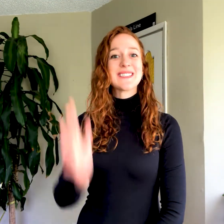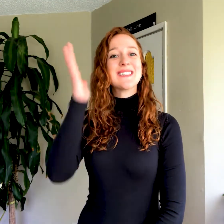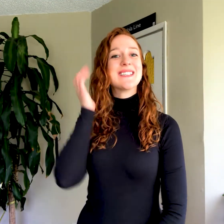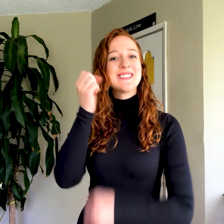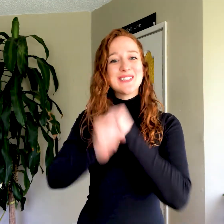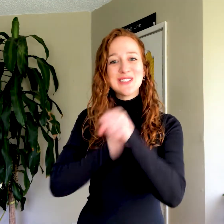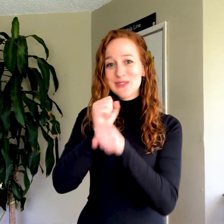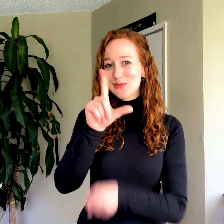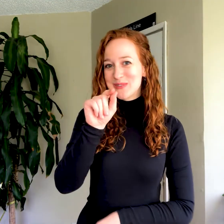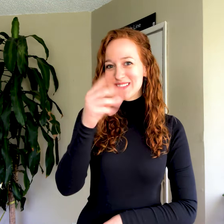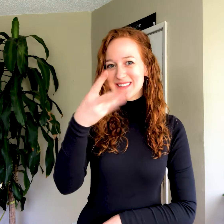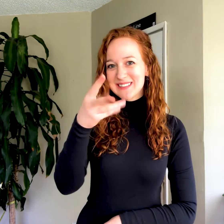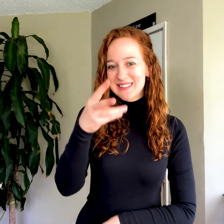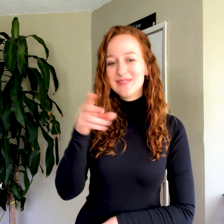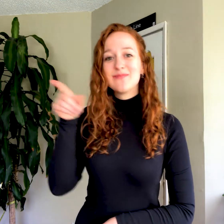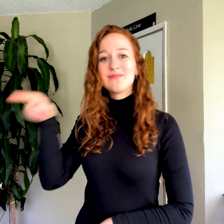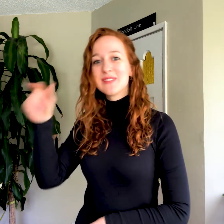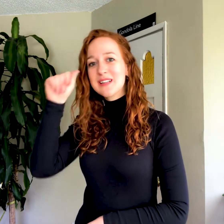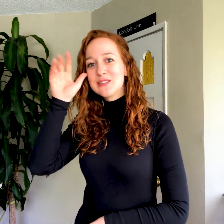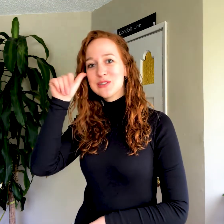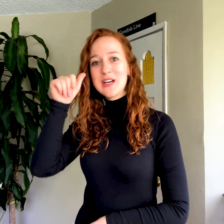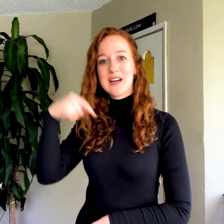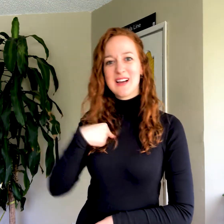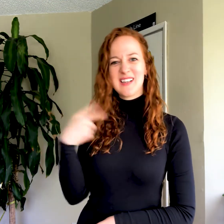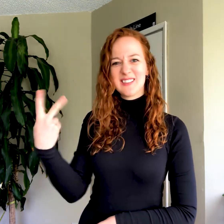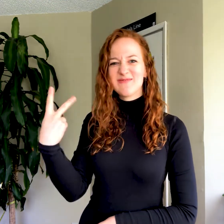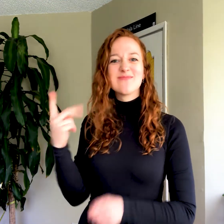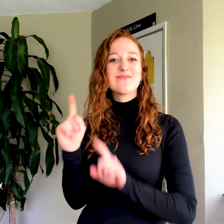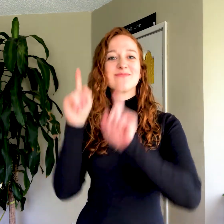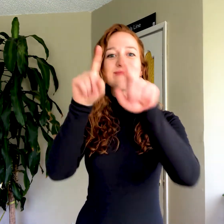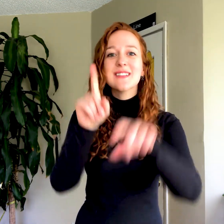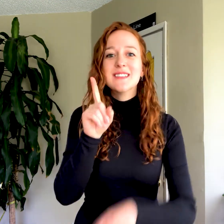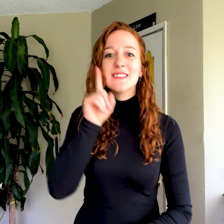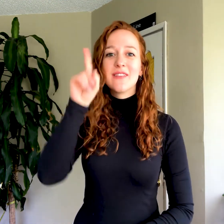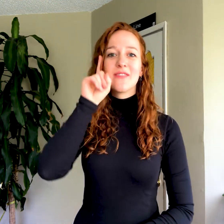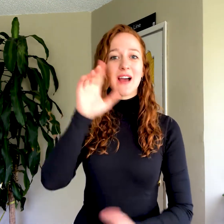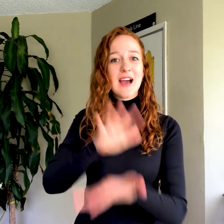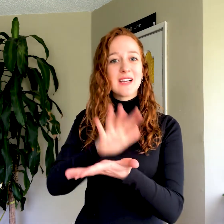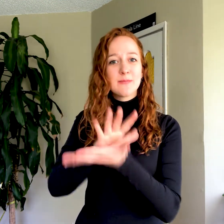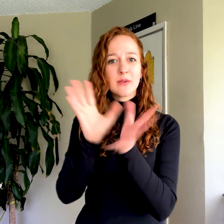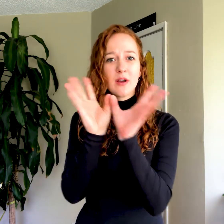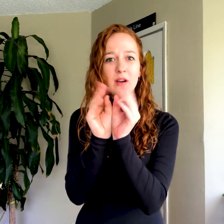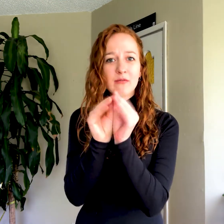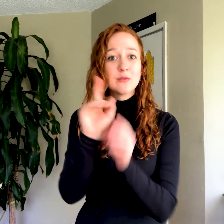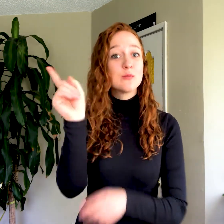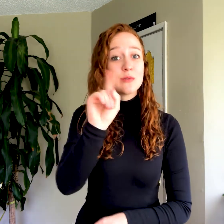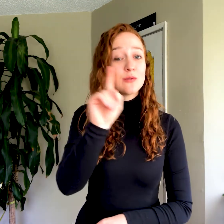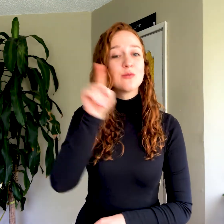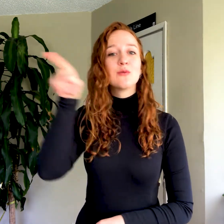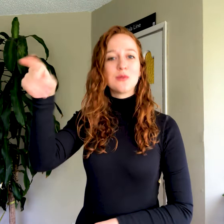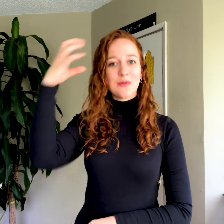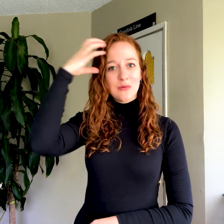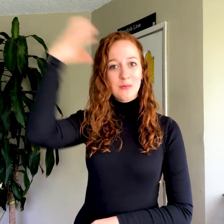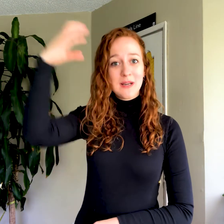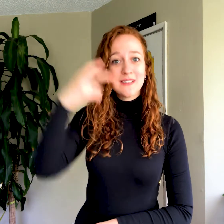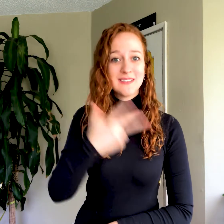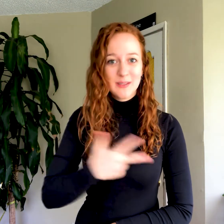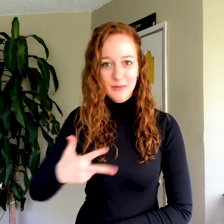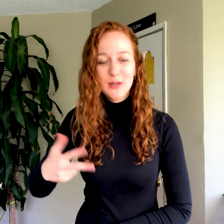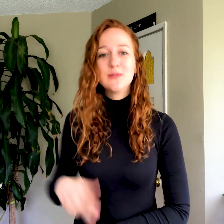Alicia and I went to the Deaf Academic Conference in Copenhagen, Denmark in 2016.